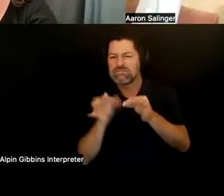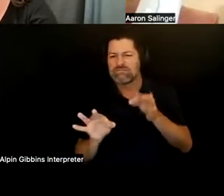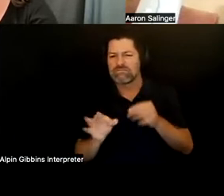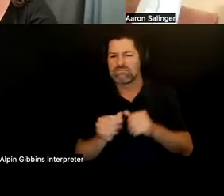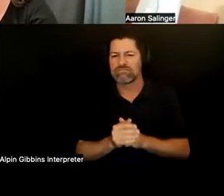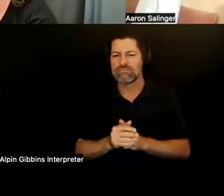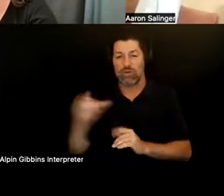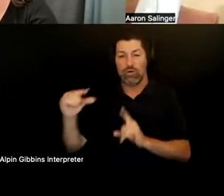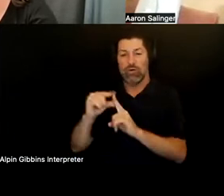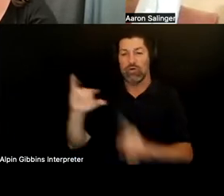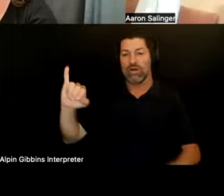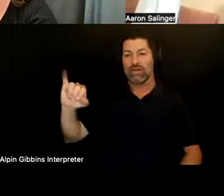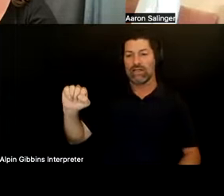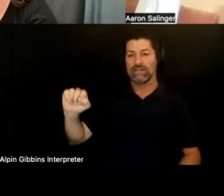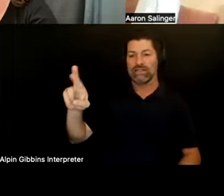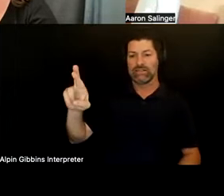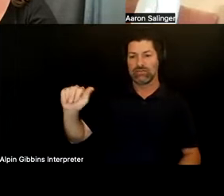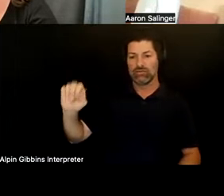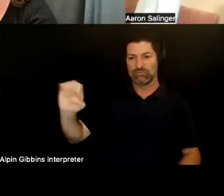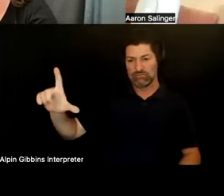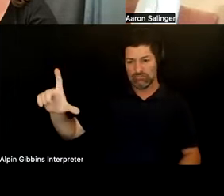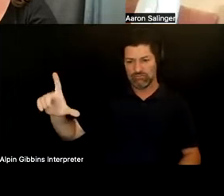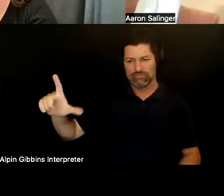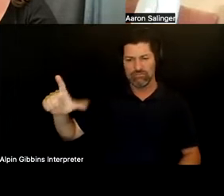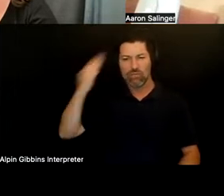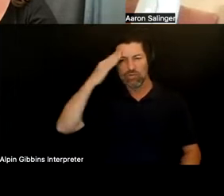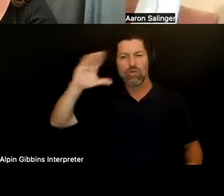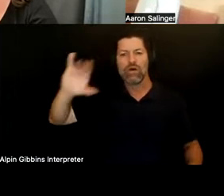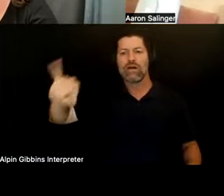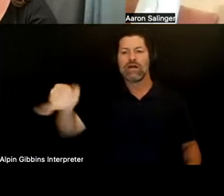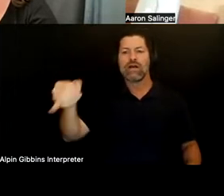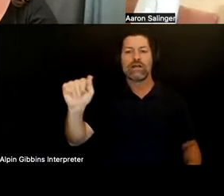it's called l and you remember Jacob, he changes his name to Israel right in the Bible.